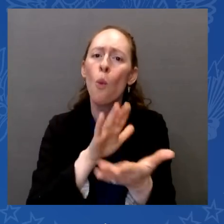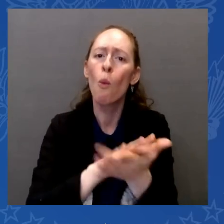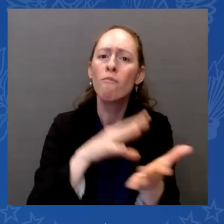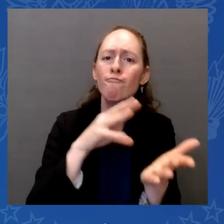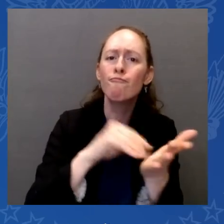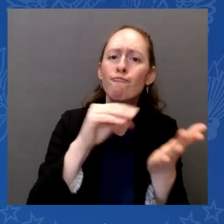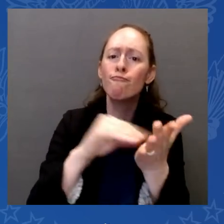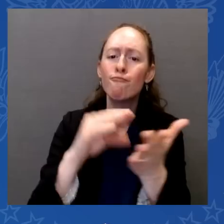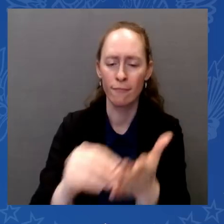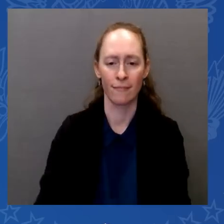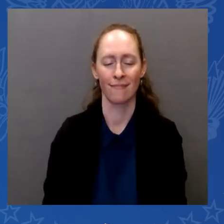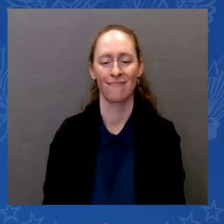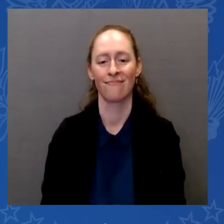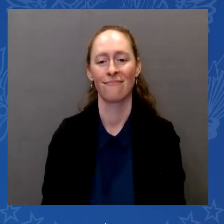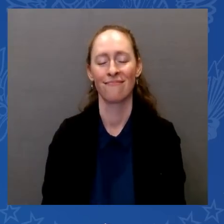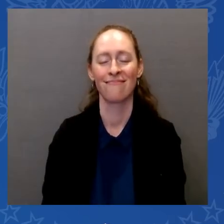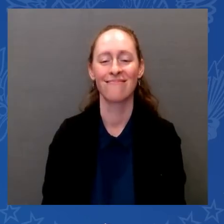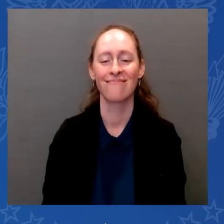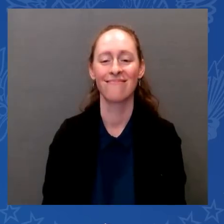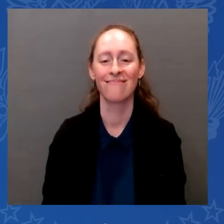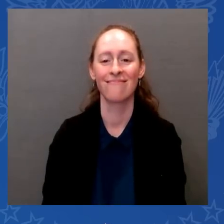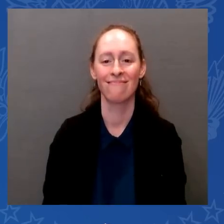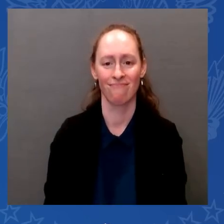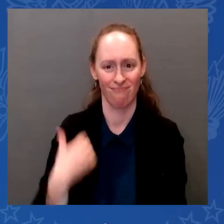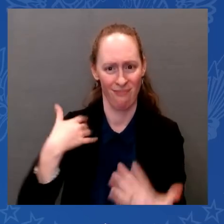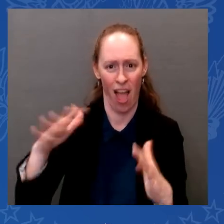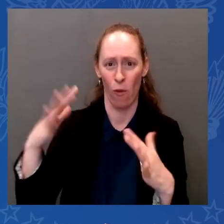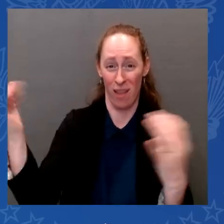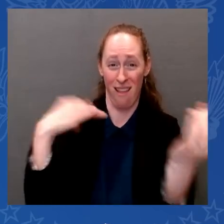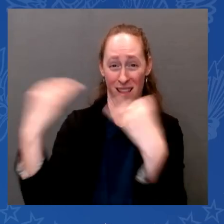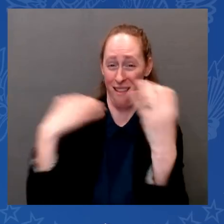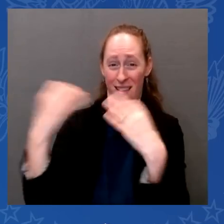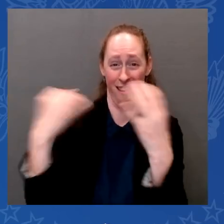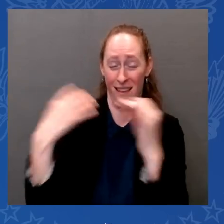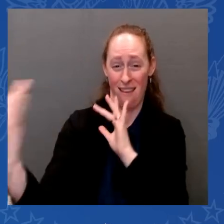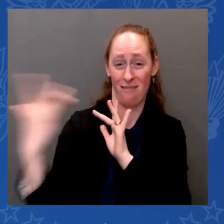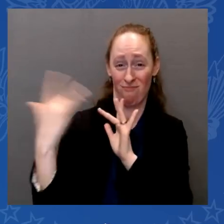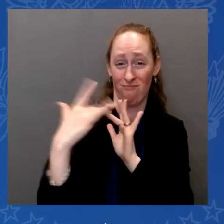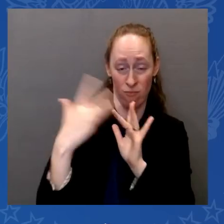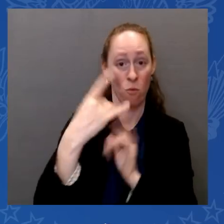She grew up, she said, on school lunch and food stamp programs, started working at age 13,